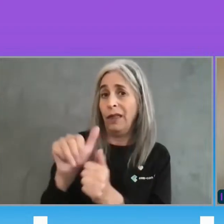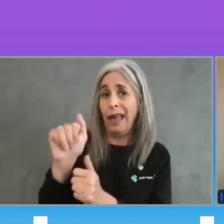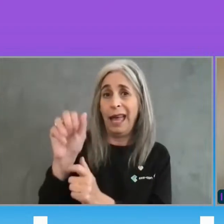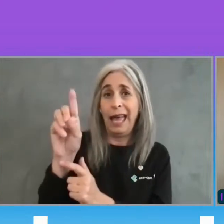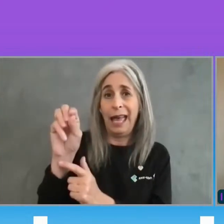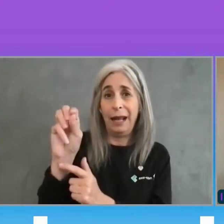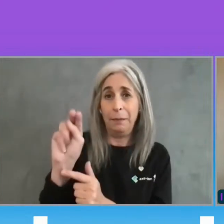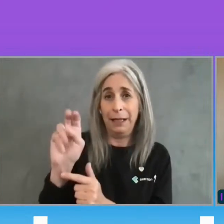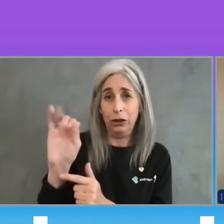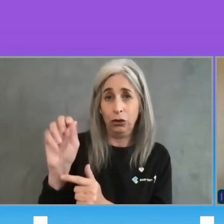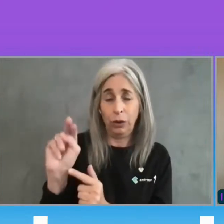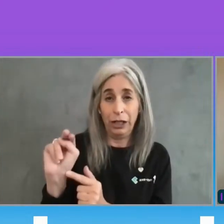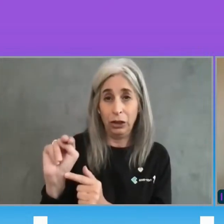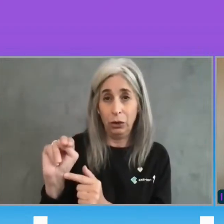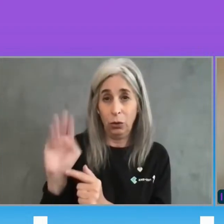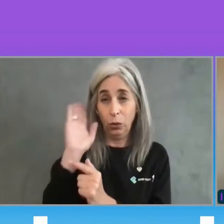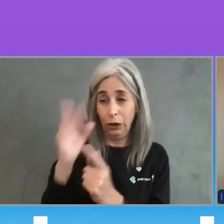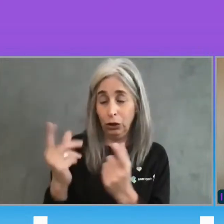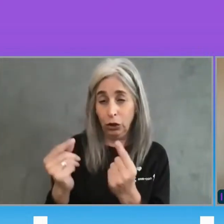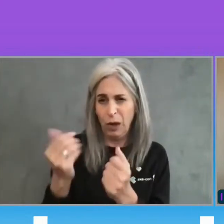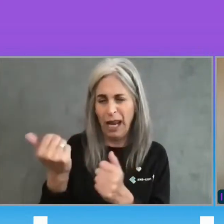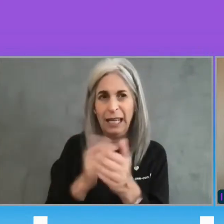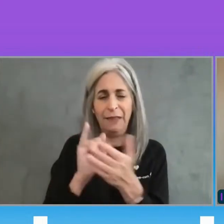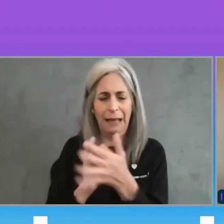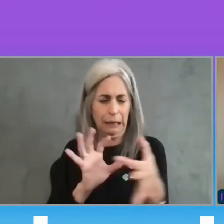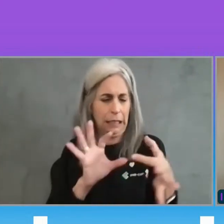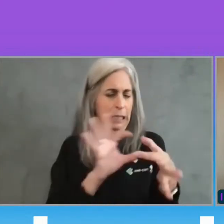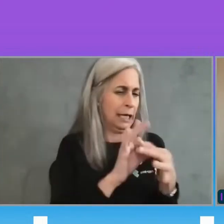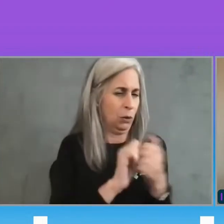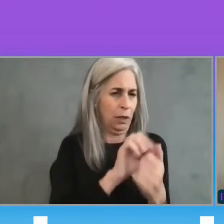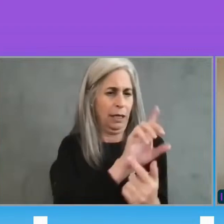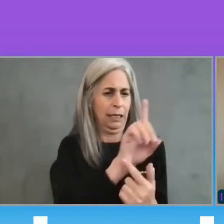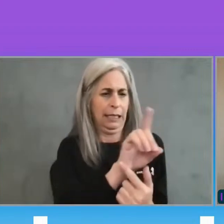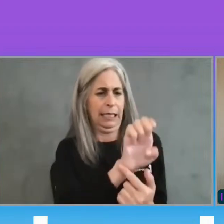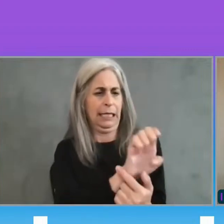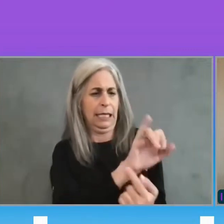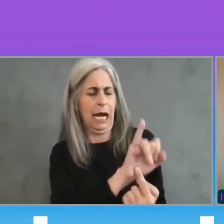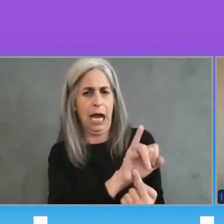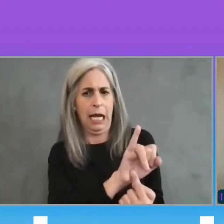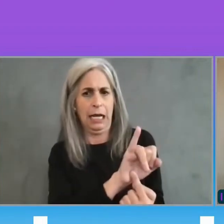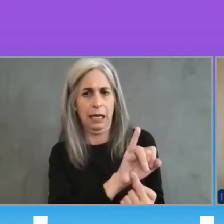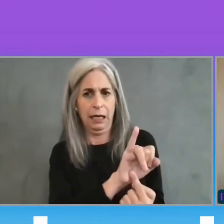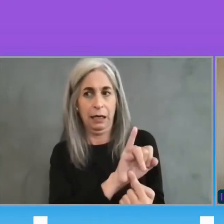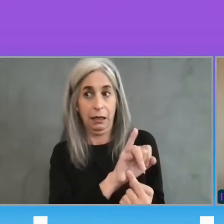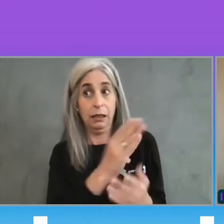administration is trying to do is to get anything that refers